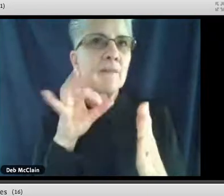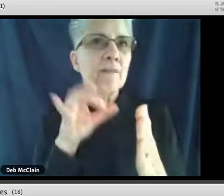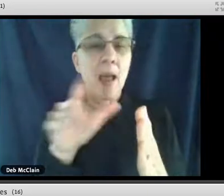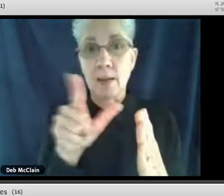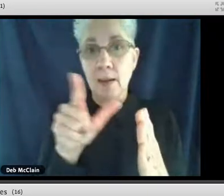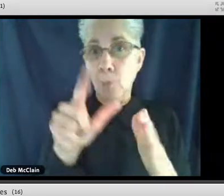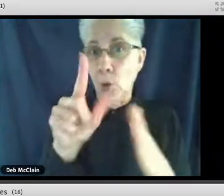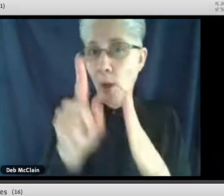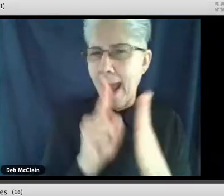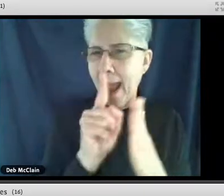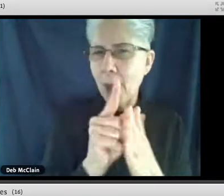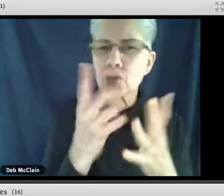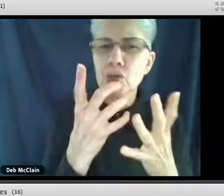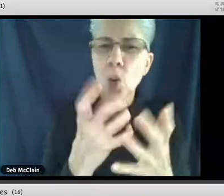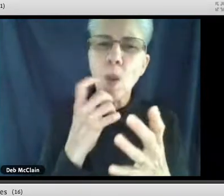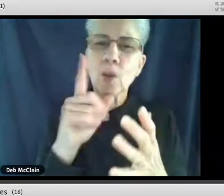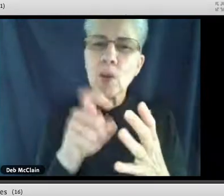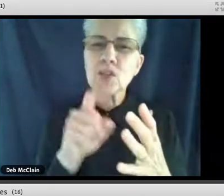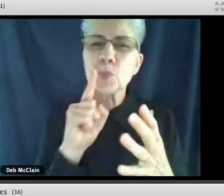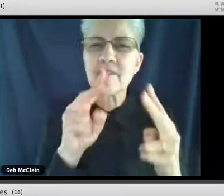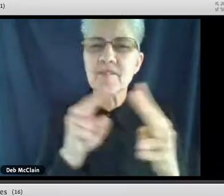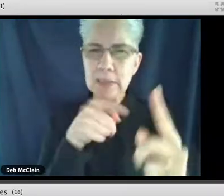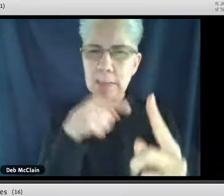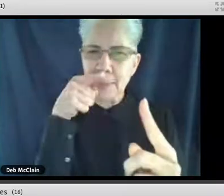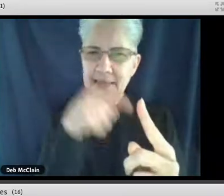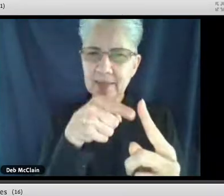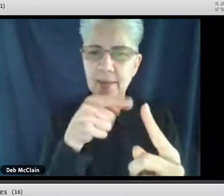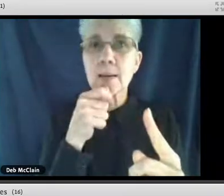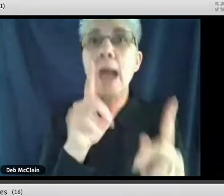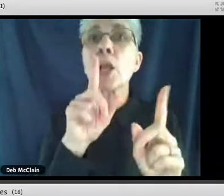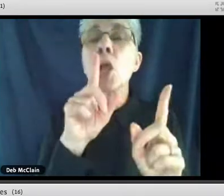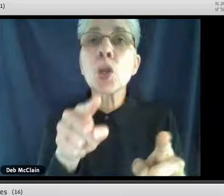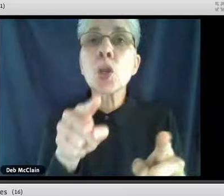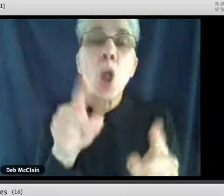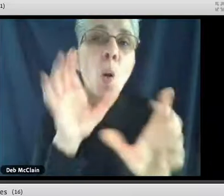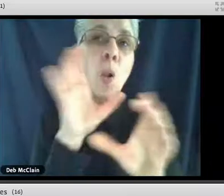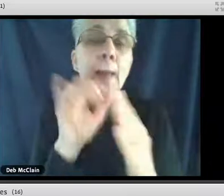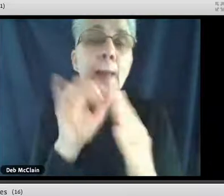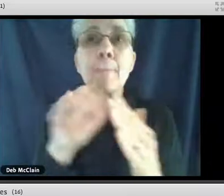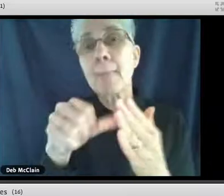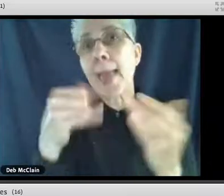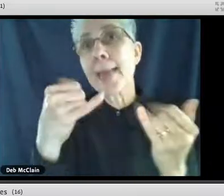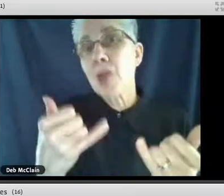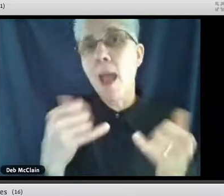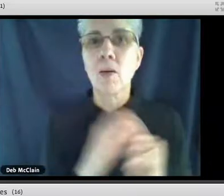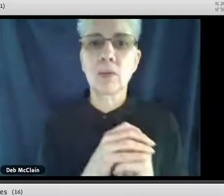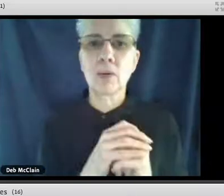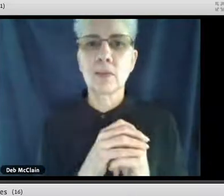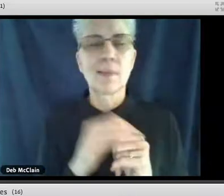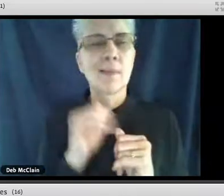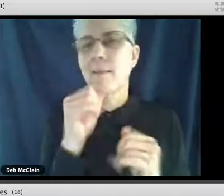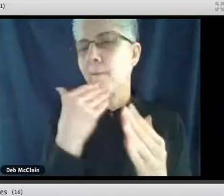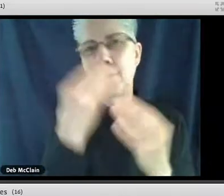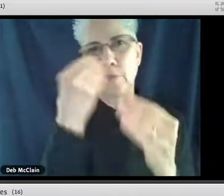So you want the questions to be really specific, not, "Okay, go along and look at my page now." You're not going to get good information.